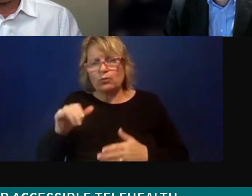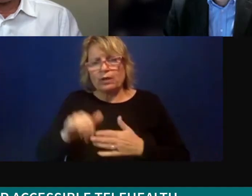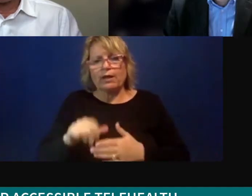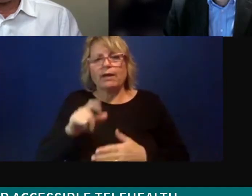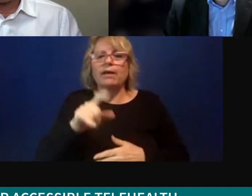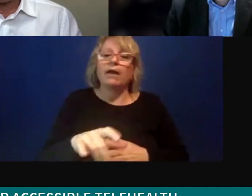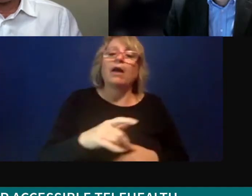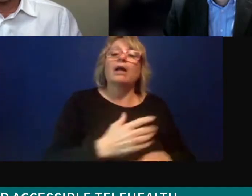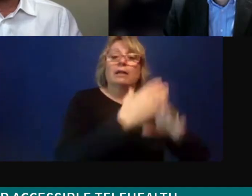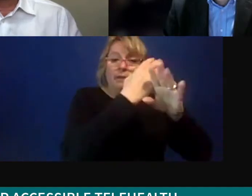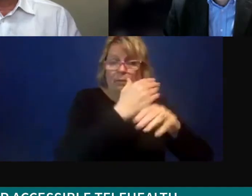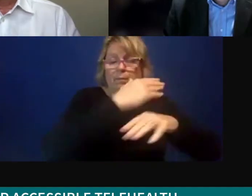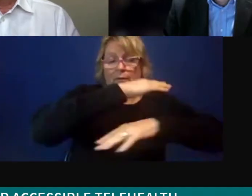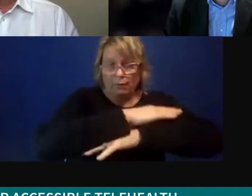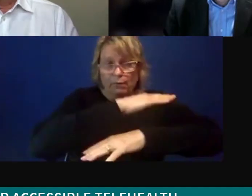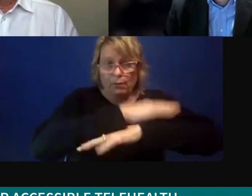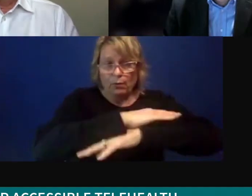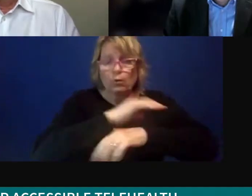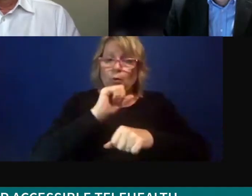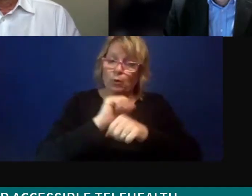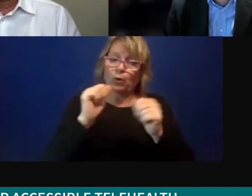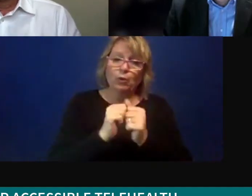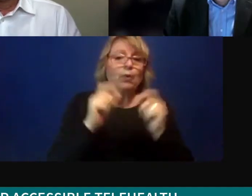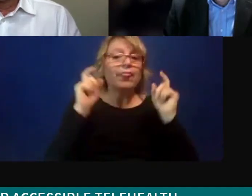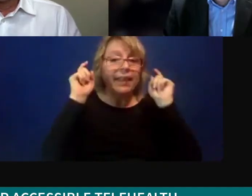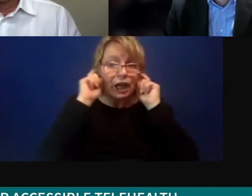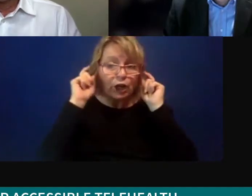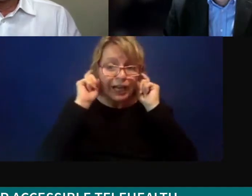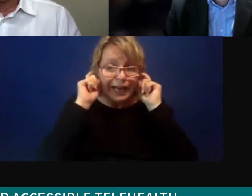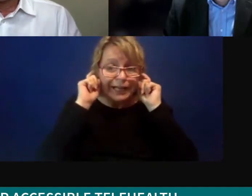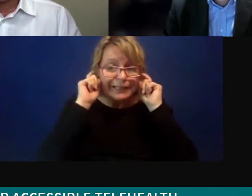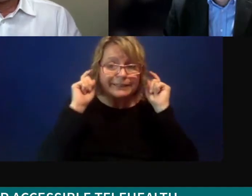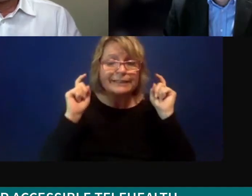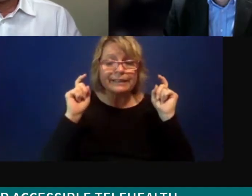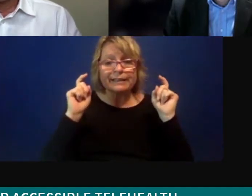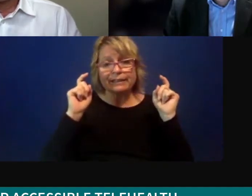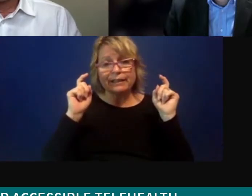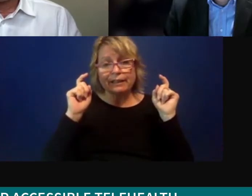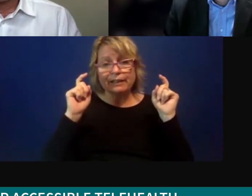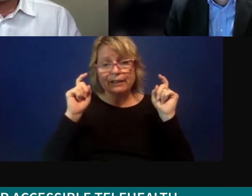platform or telehealth platform to work with hearing aids, previous to Apple's MFI program,